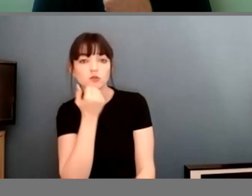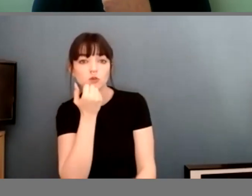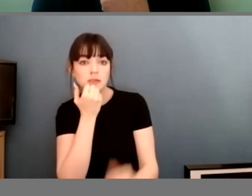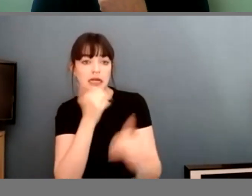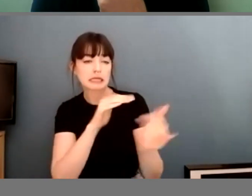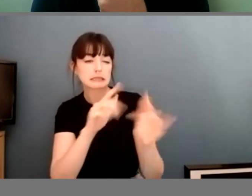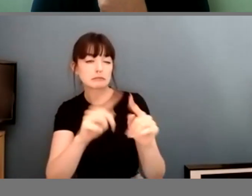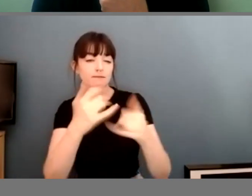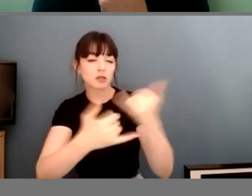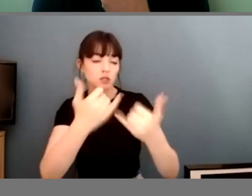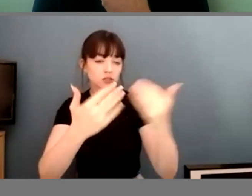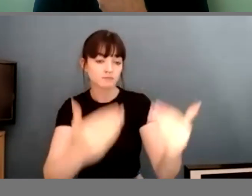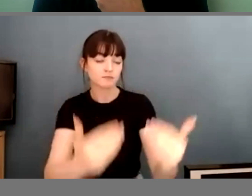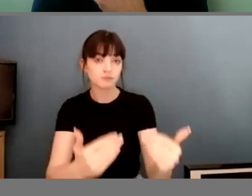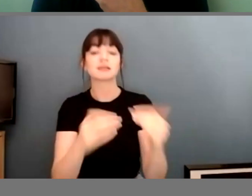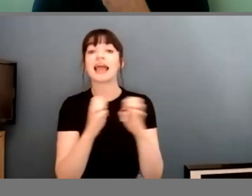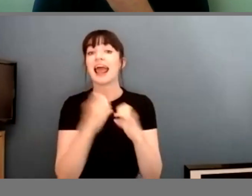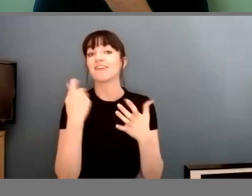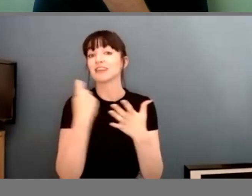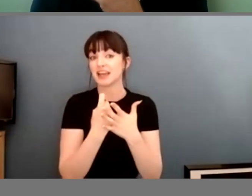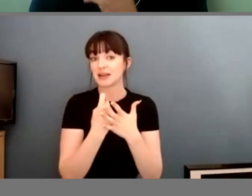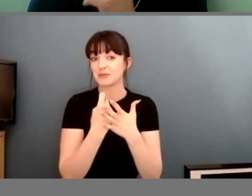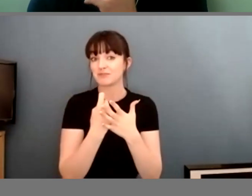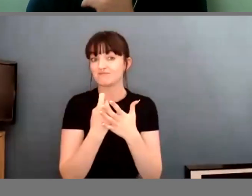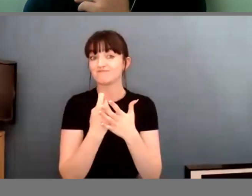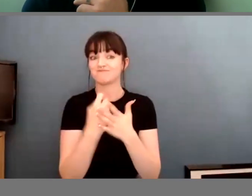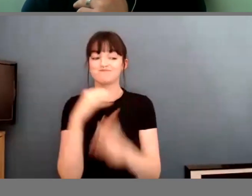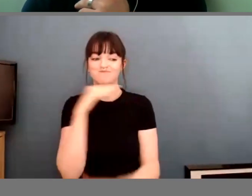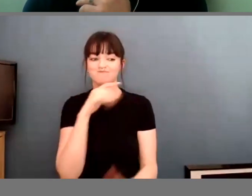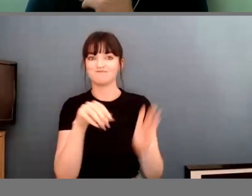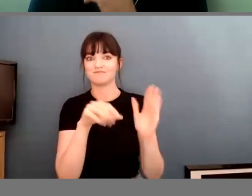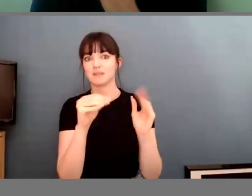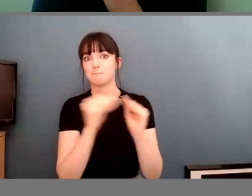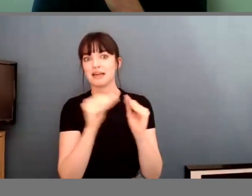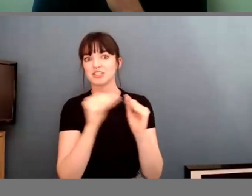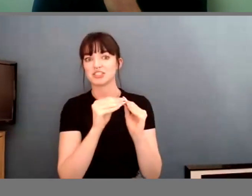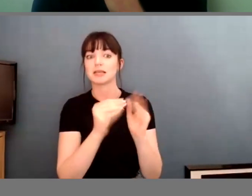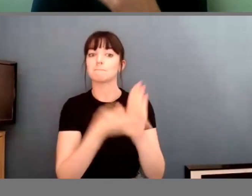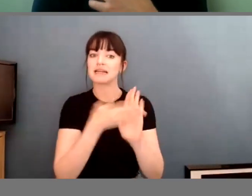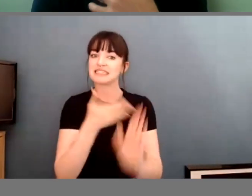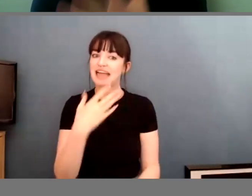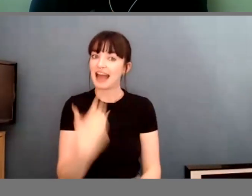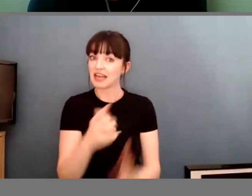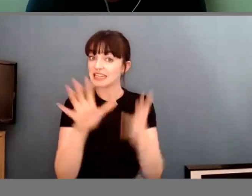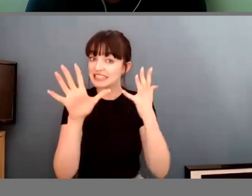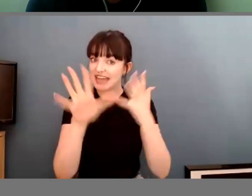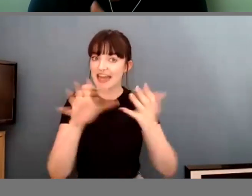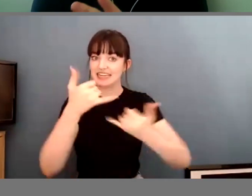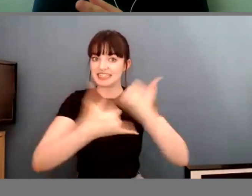the public buildings have ten years following the commencement of that amendment to be compliant.